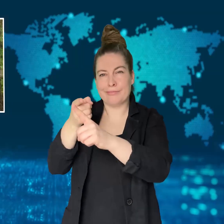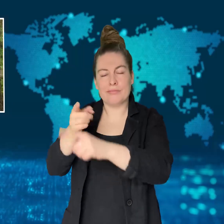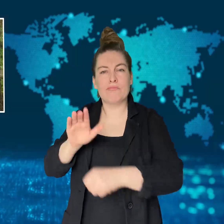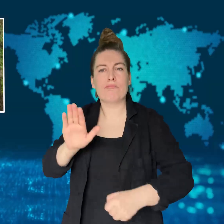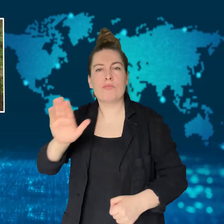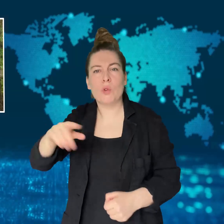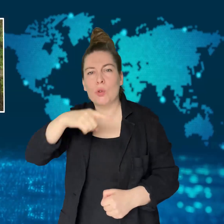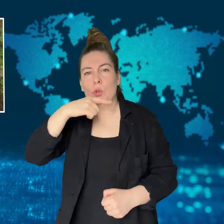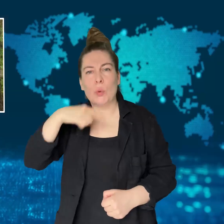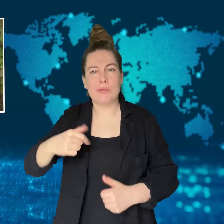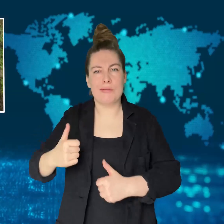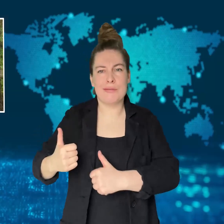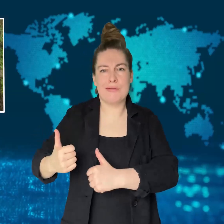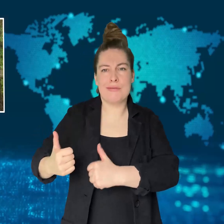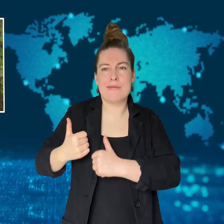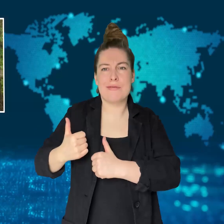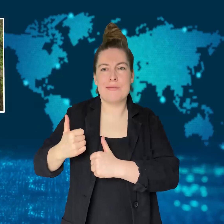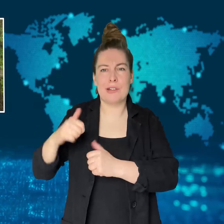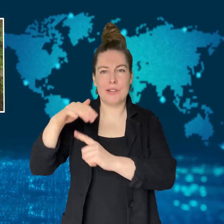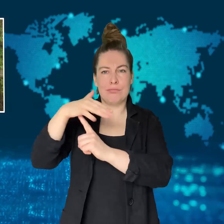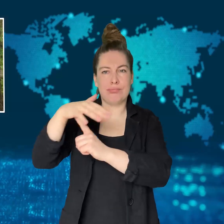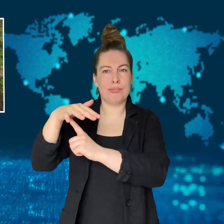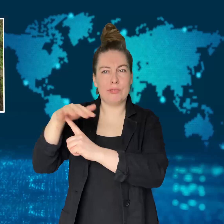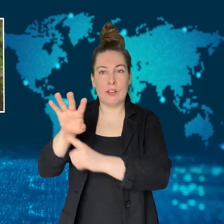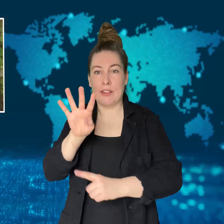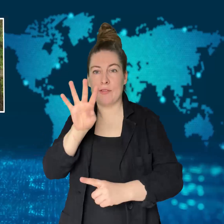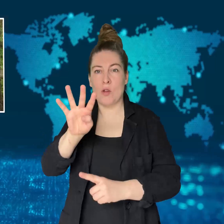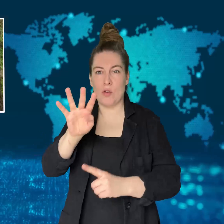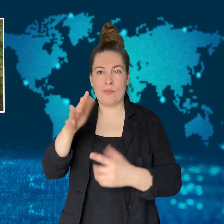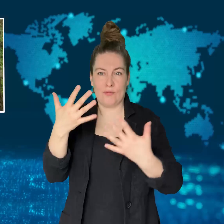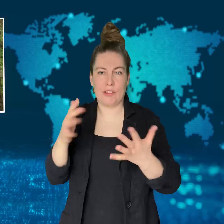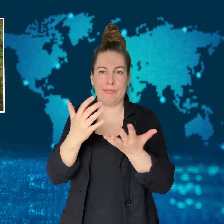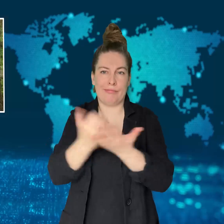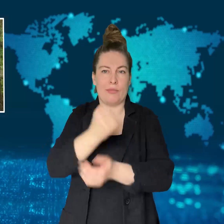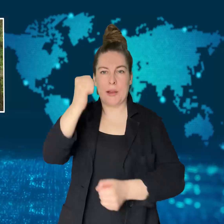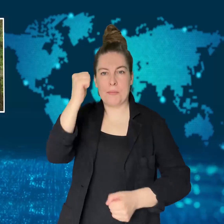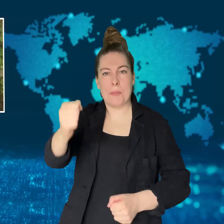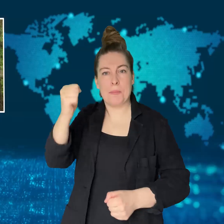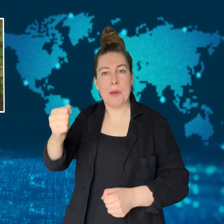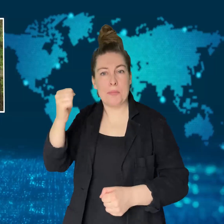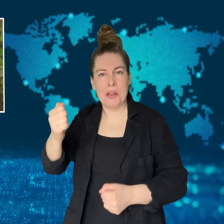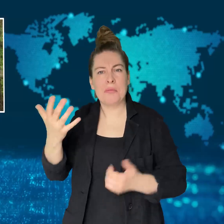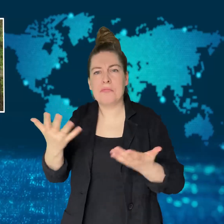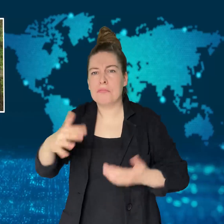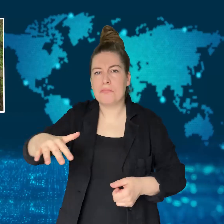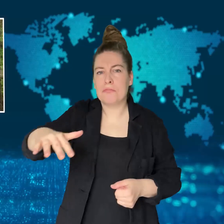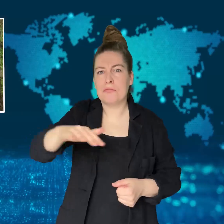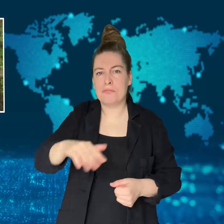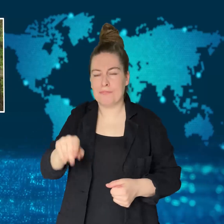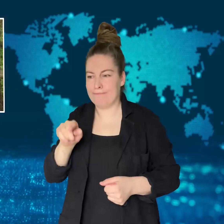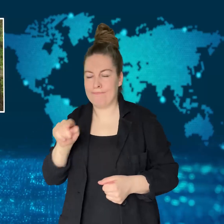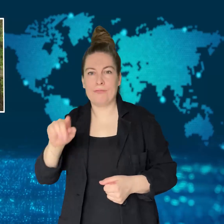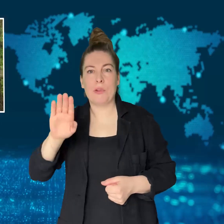station, it did destroy four army helicopters in the Belgorod